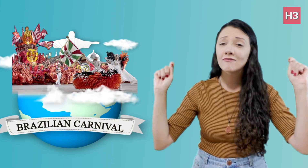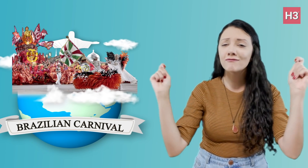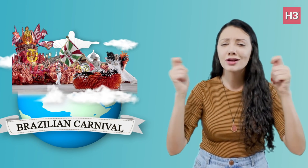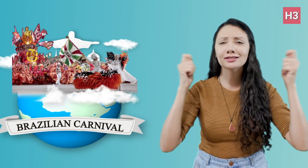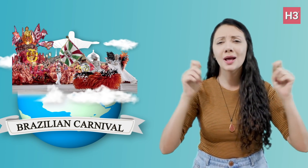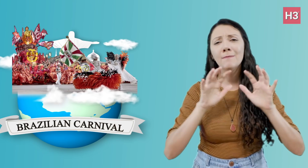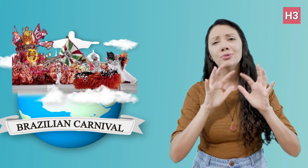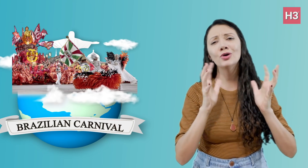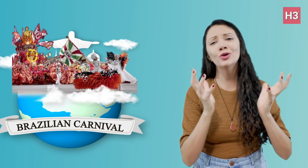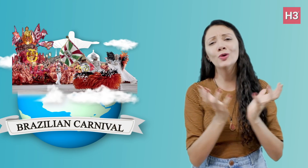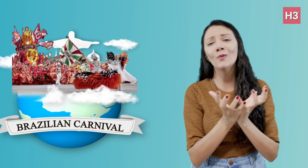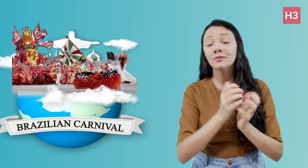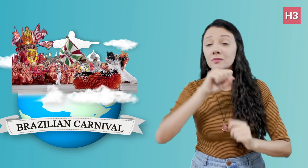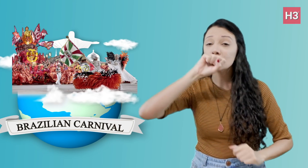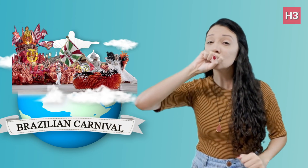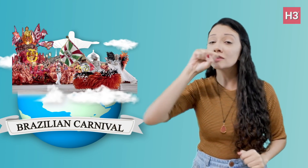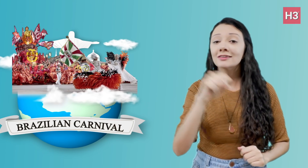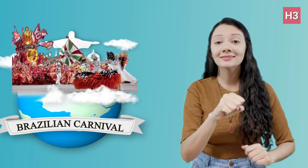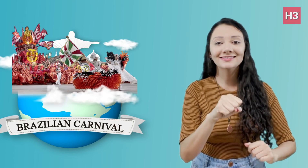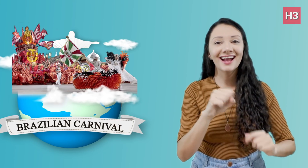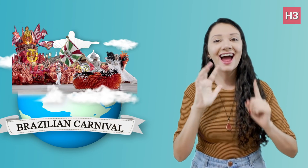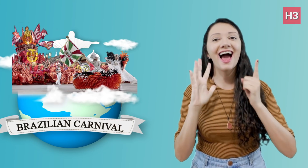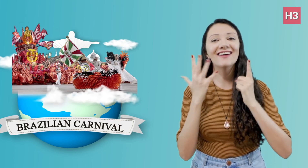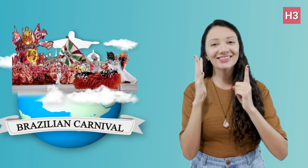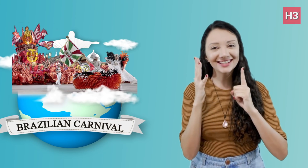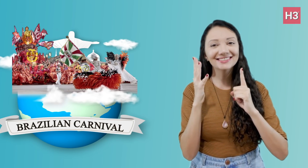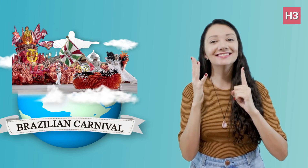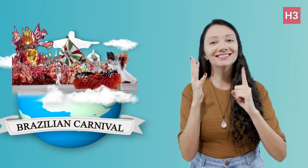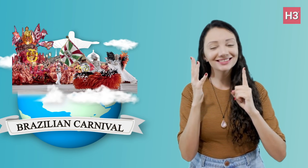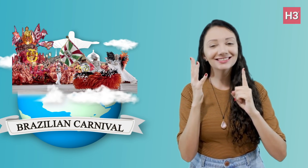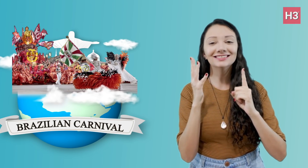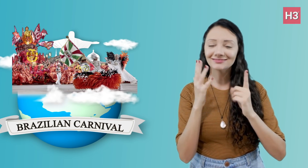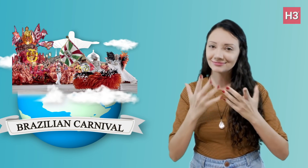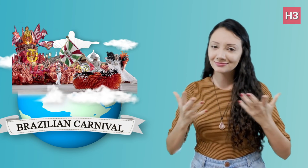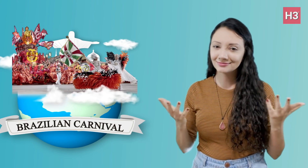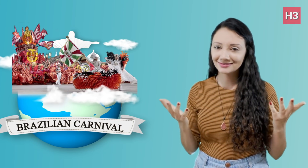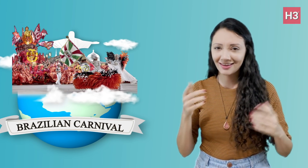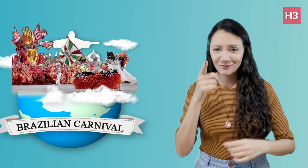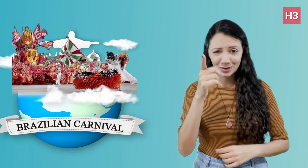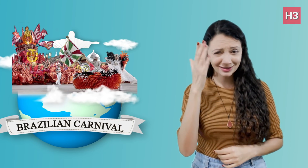It is a world-famous festival held right before Ash Wednesday, the Catholic holiday when people eat abundantly